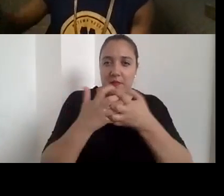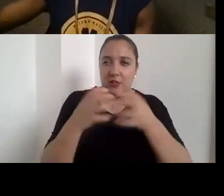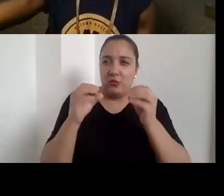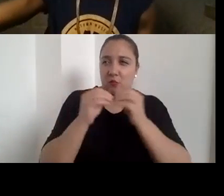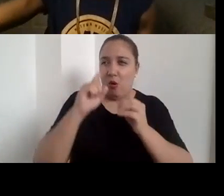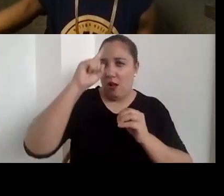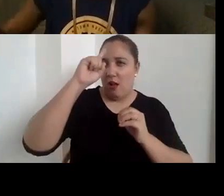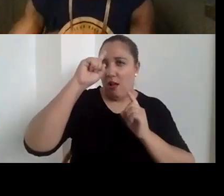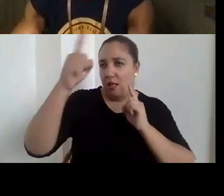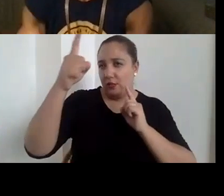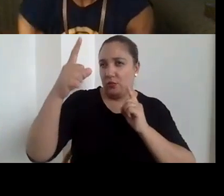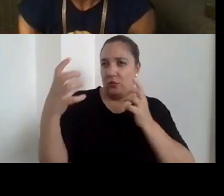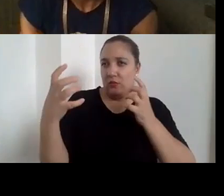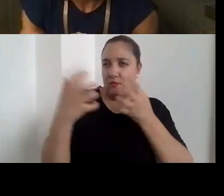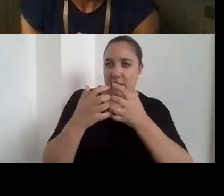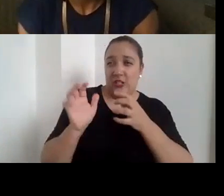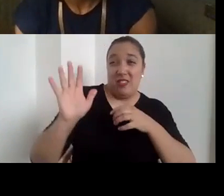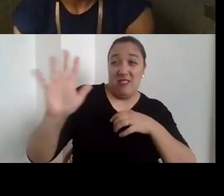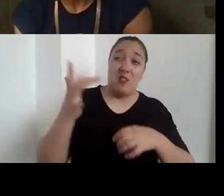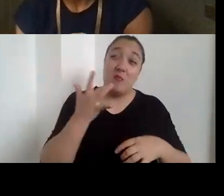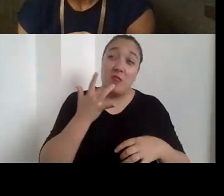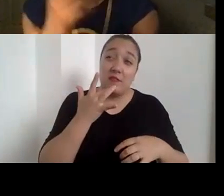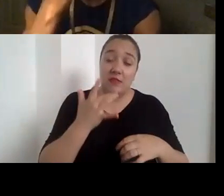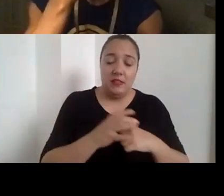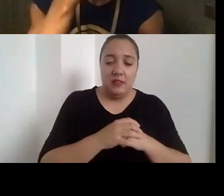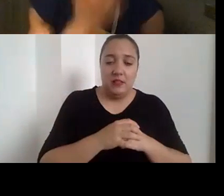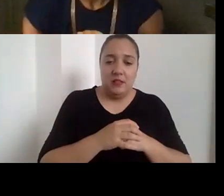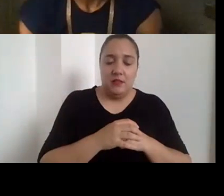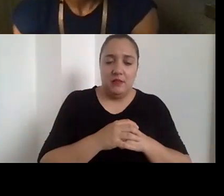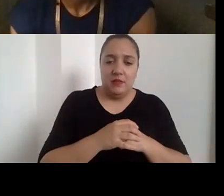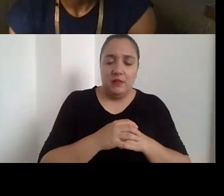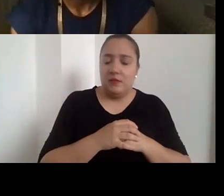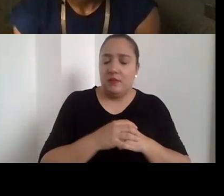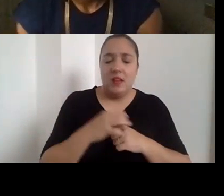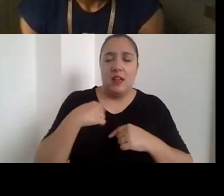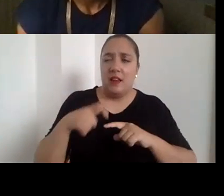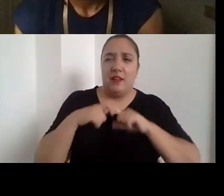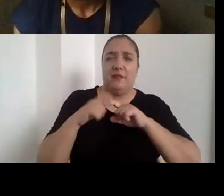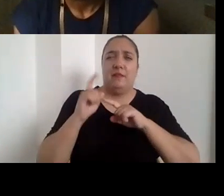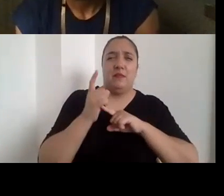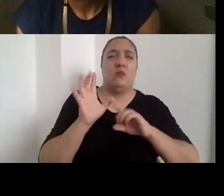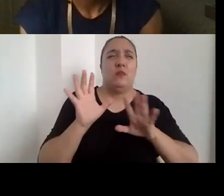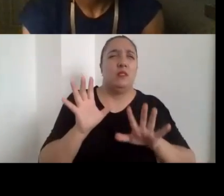And I just had this moment where I was like why do I have to